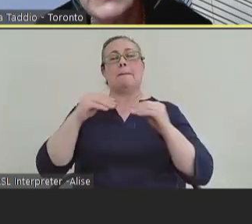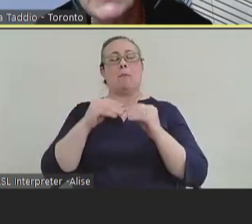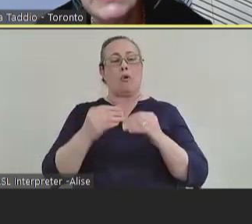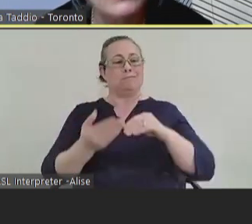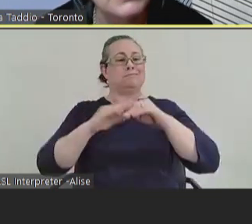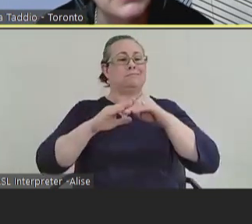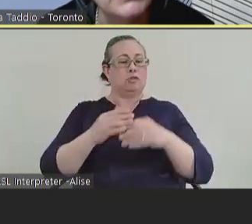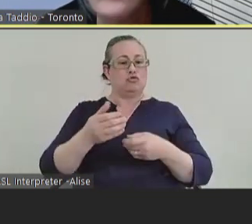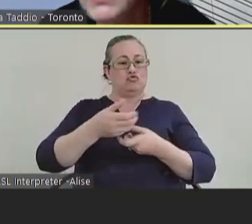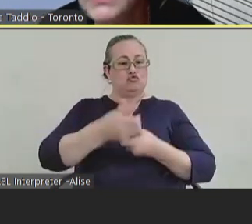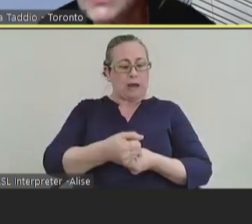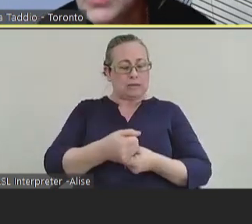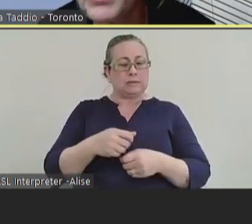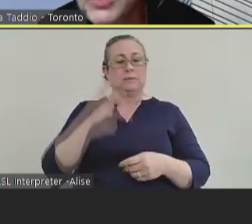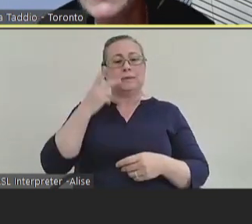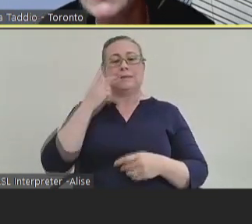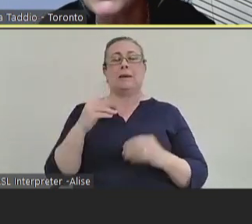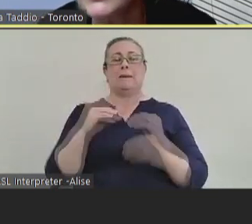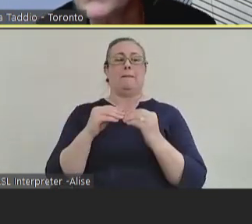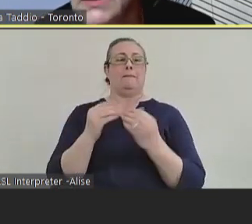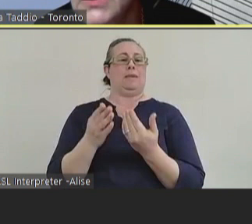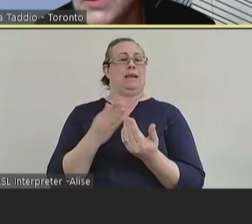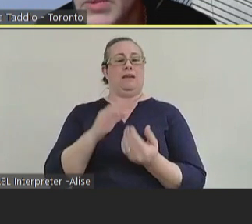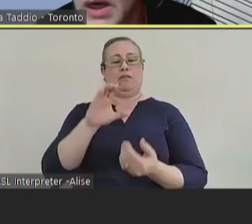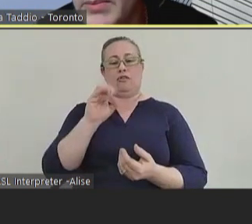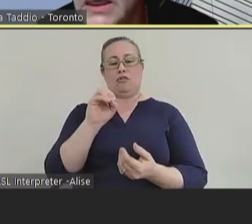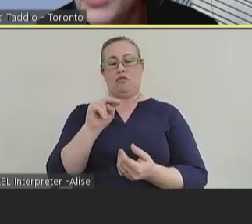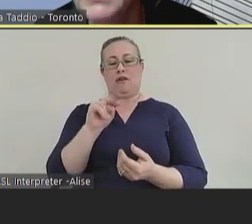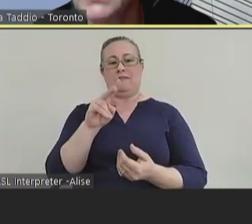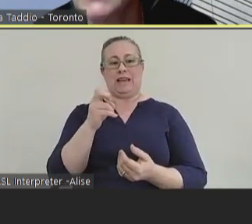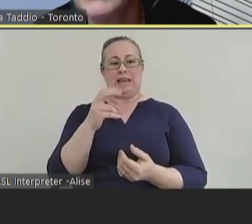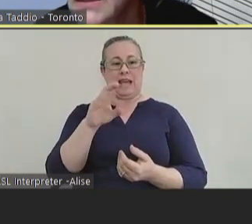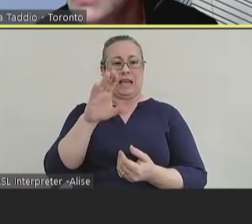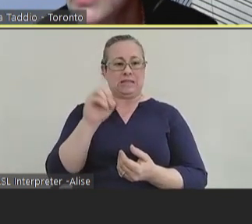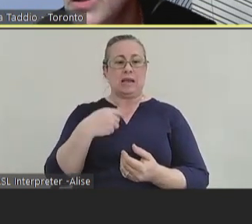see convenience, people speaking to convenience. I'm coming here because I think they're going to